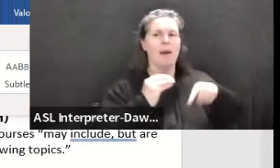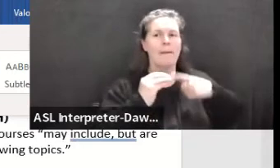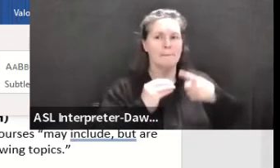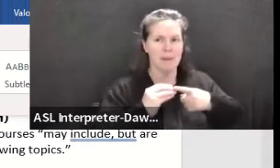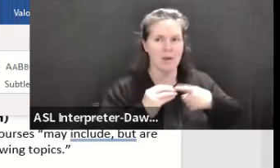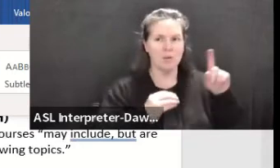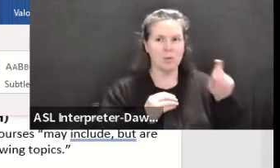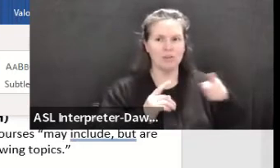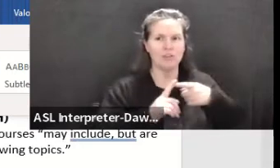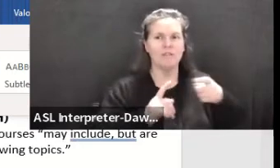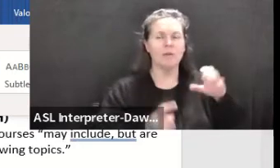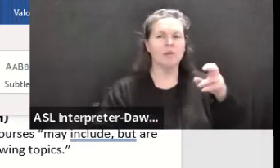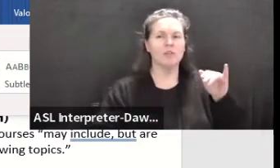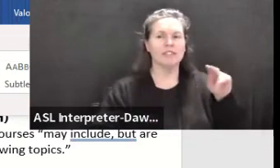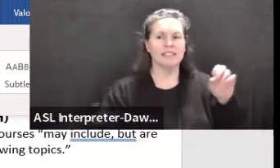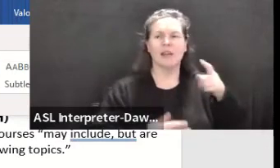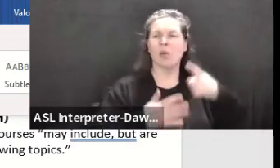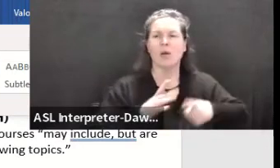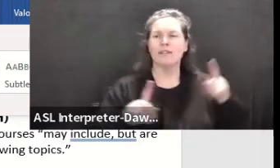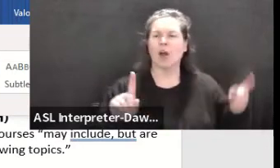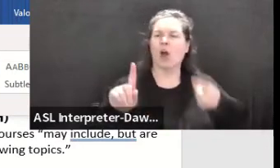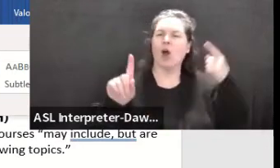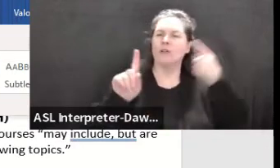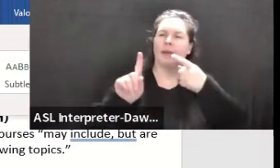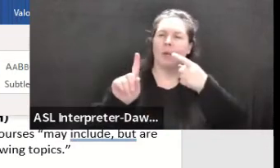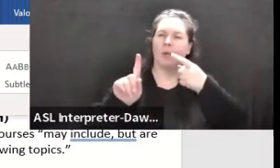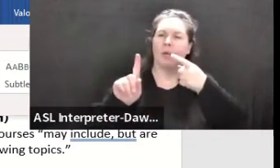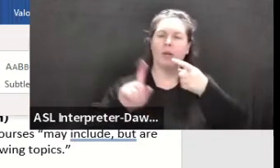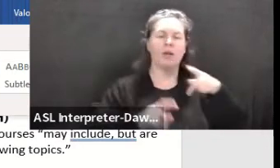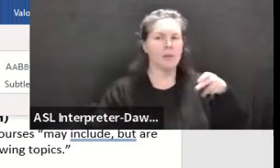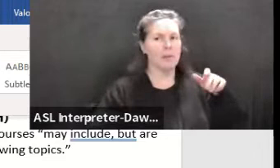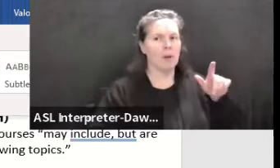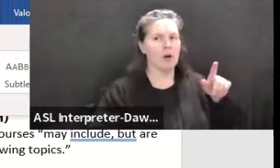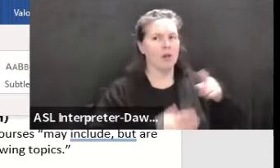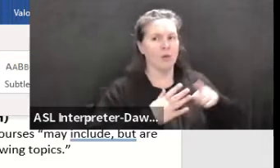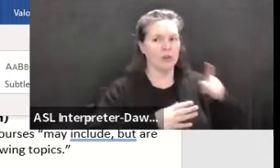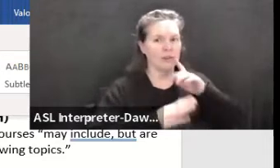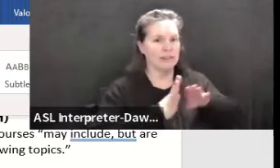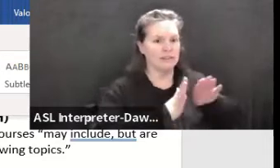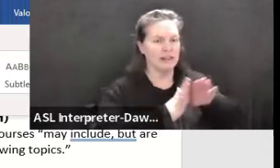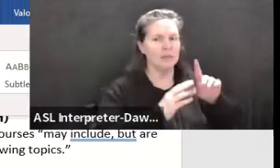Like what's the ultimate goal, is it sounds like what Paula and her team have developed is around a level setting training.